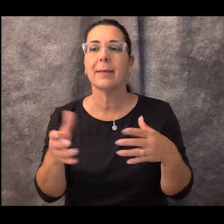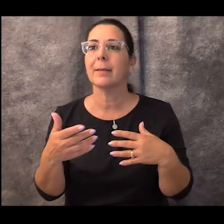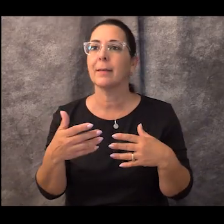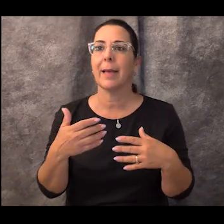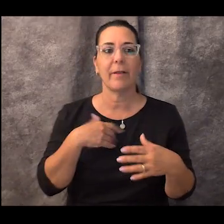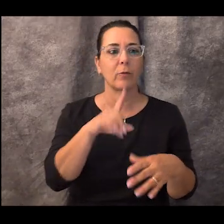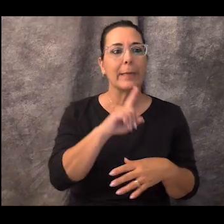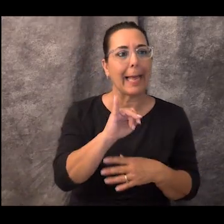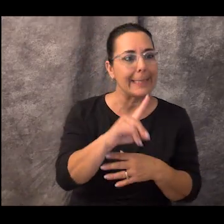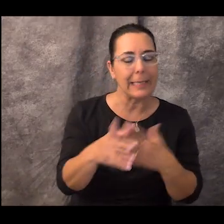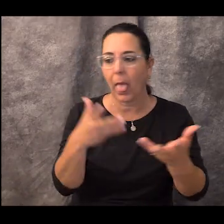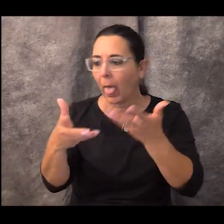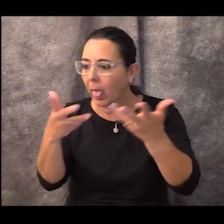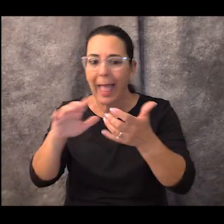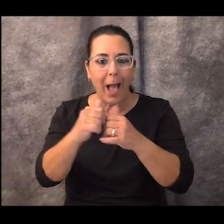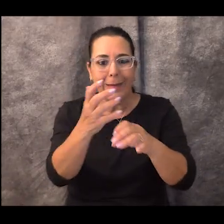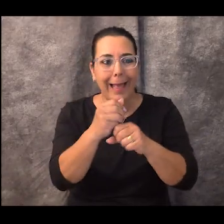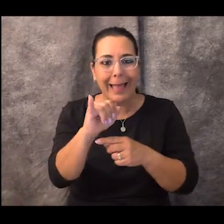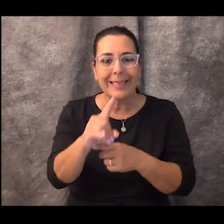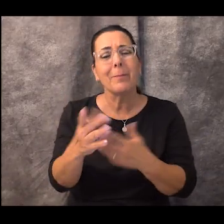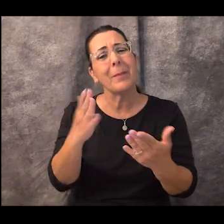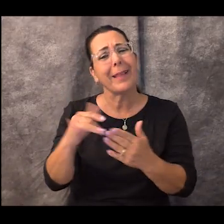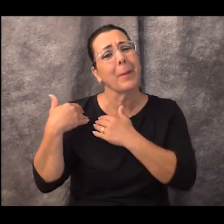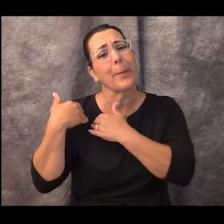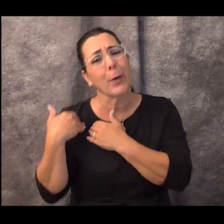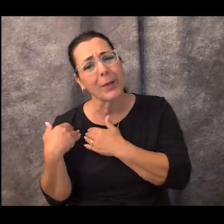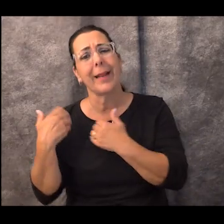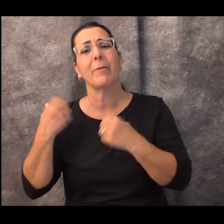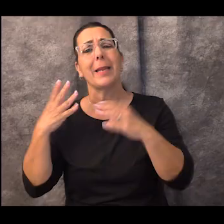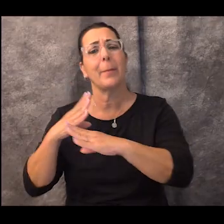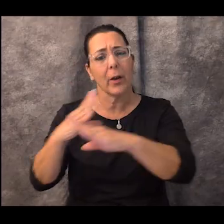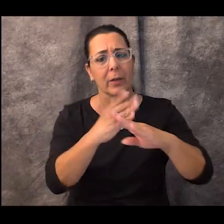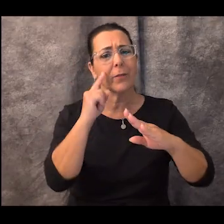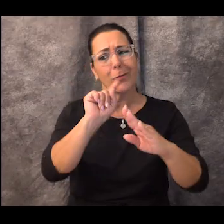can really be a burden for some folks where they aren't for others. So we have to fix all that stuff,